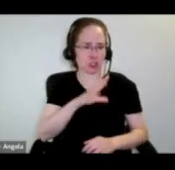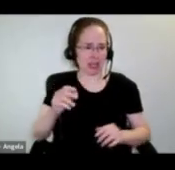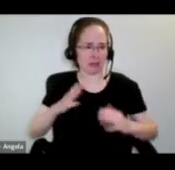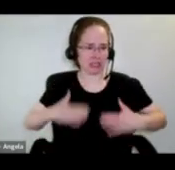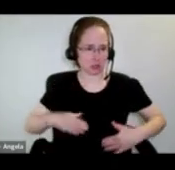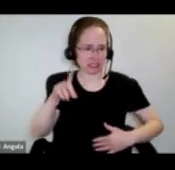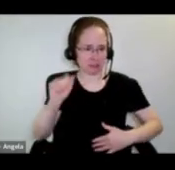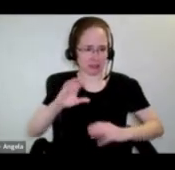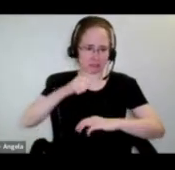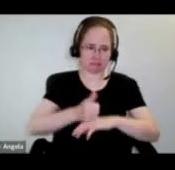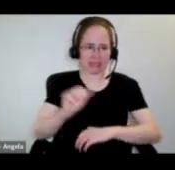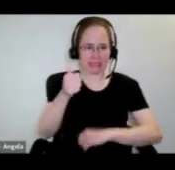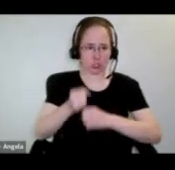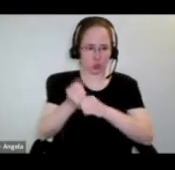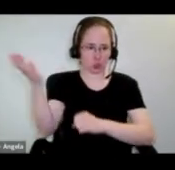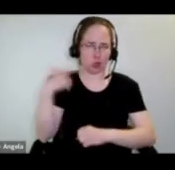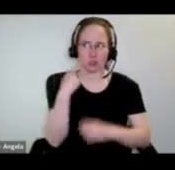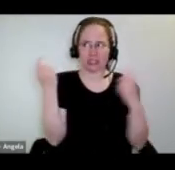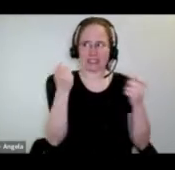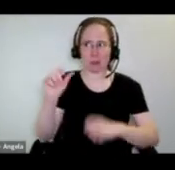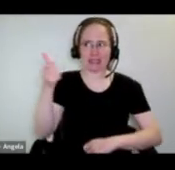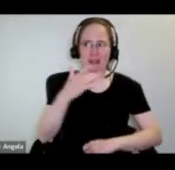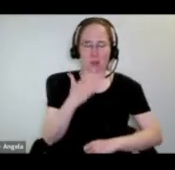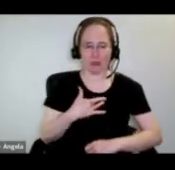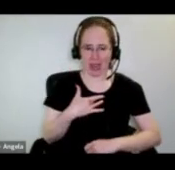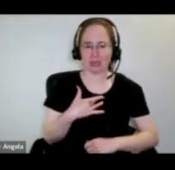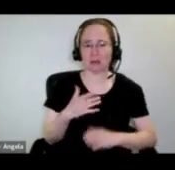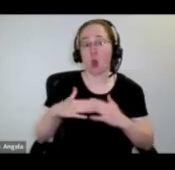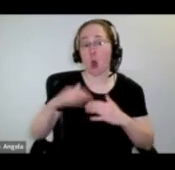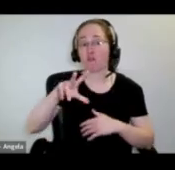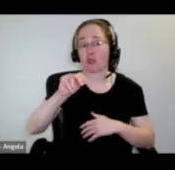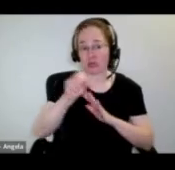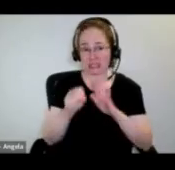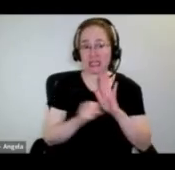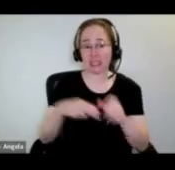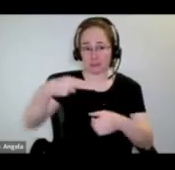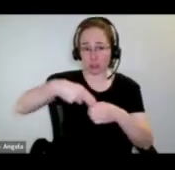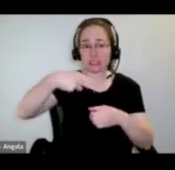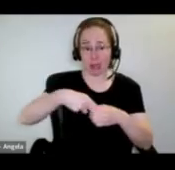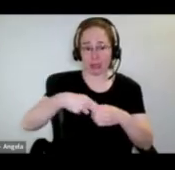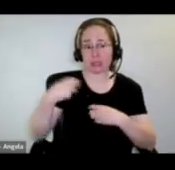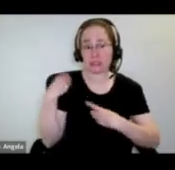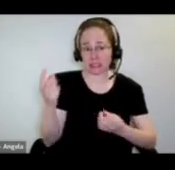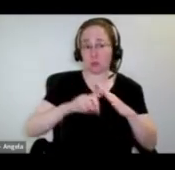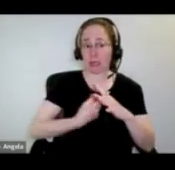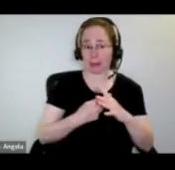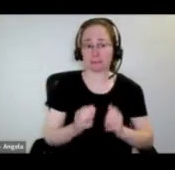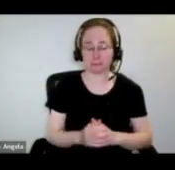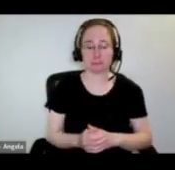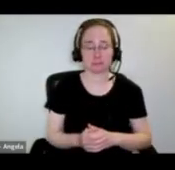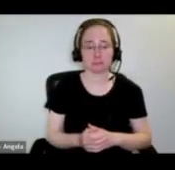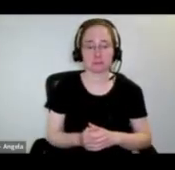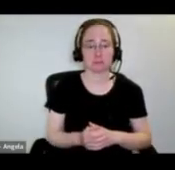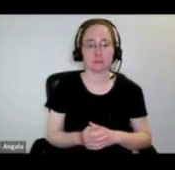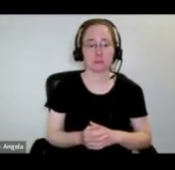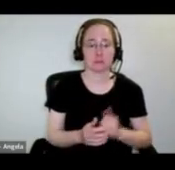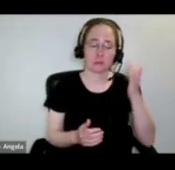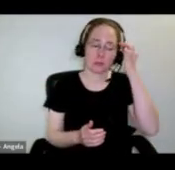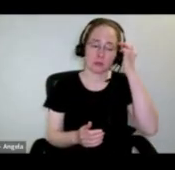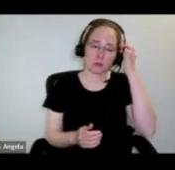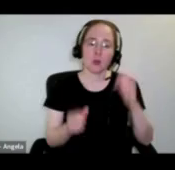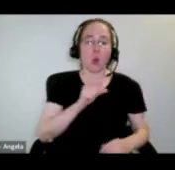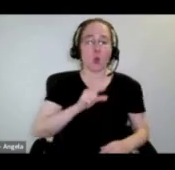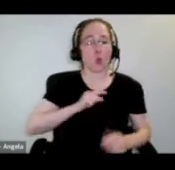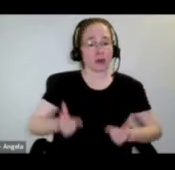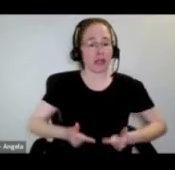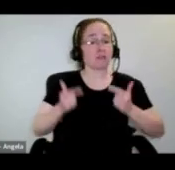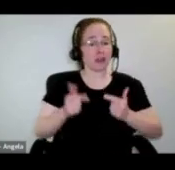Rosa Plasencia: NCI-AD, Aging and Physical Disabilities, arrived about 10 years ago. We just celebrated our 10th birthday, with over 30 states participating since we began.